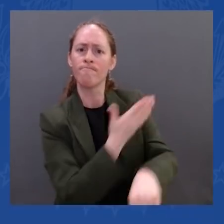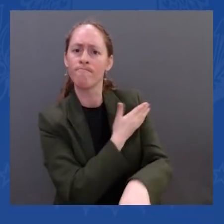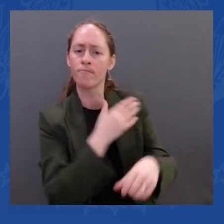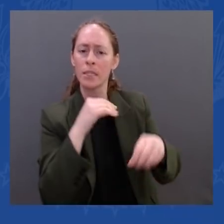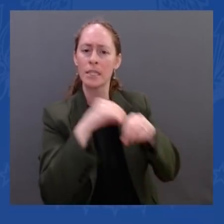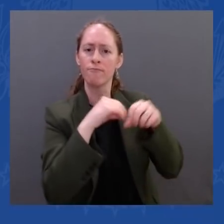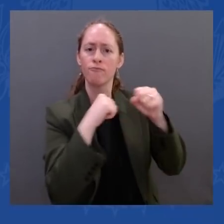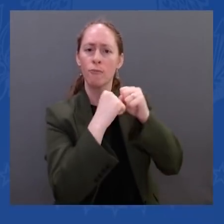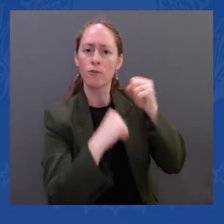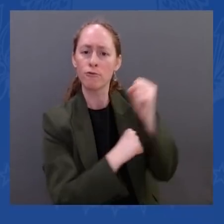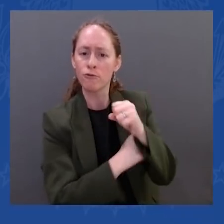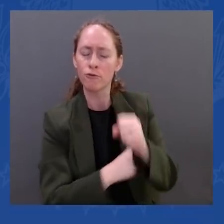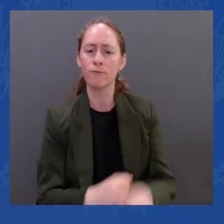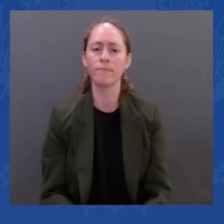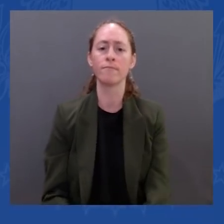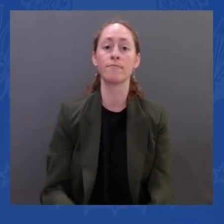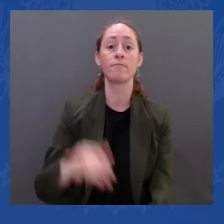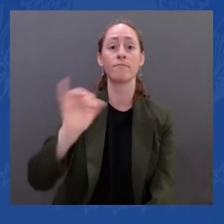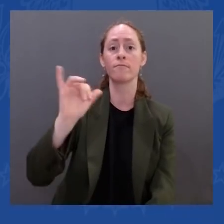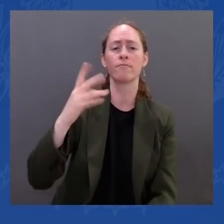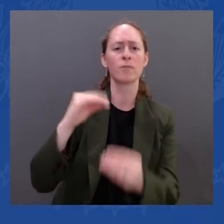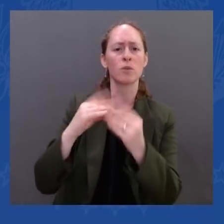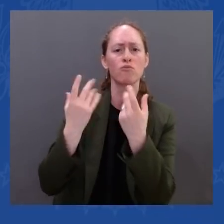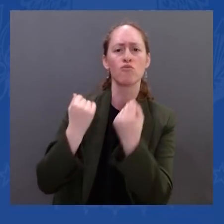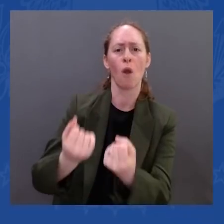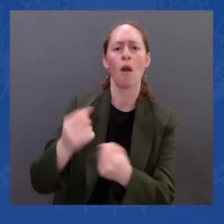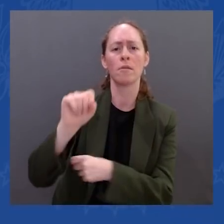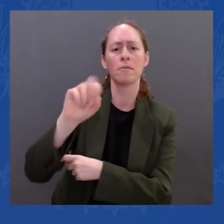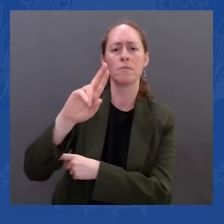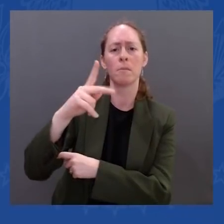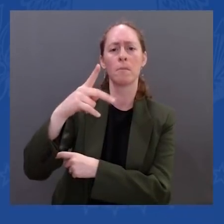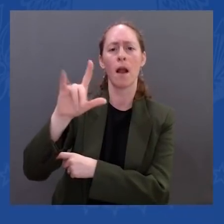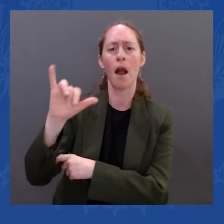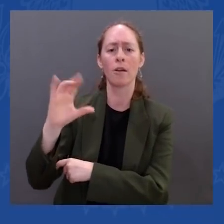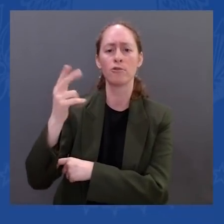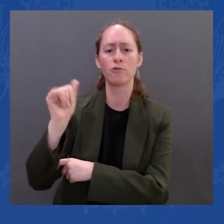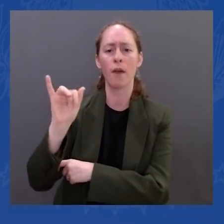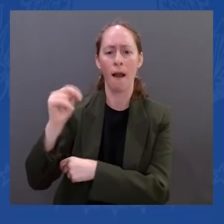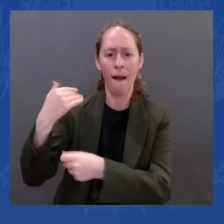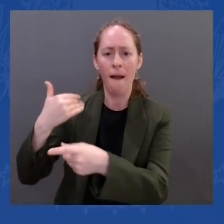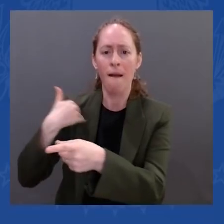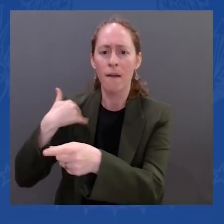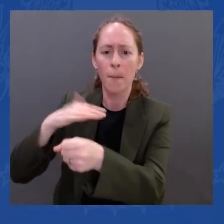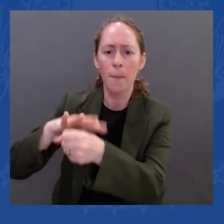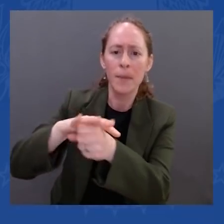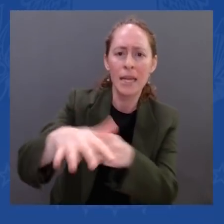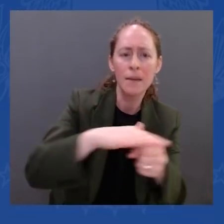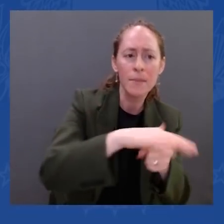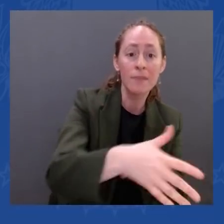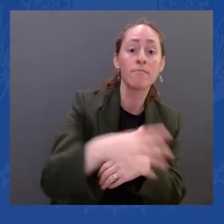and critical minerals. Responding to COVID-19 and building a greater health security